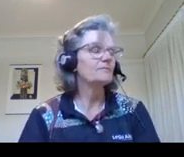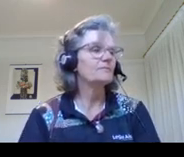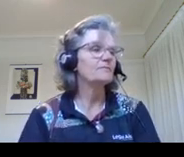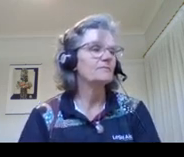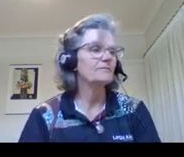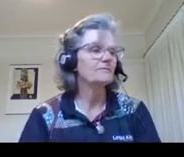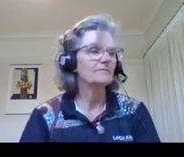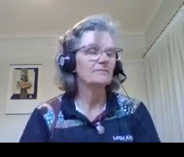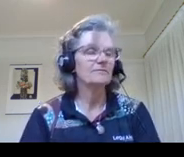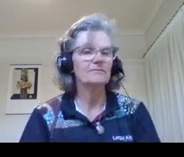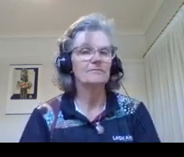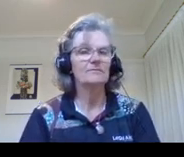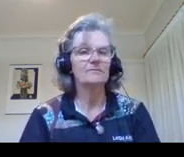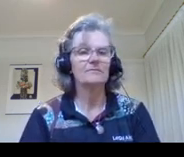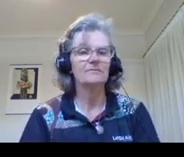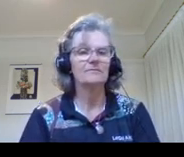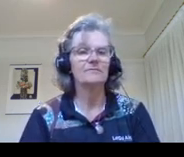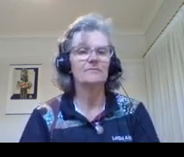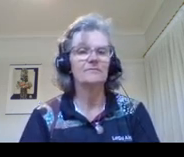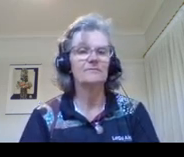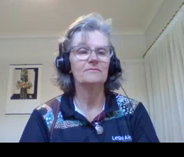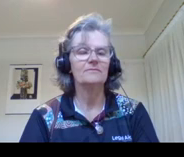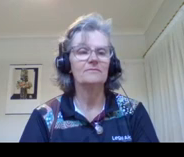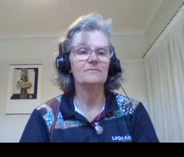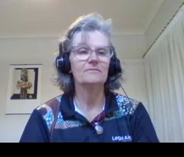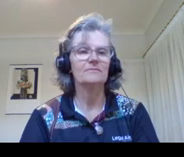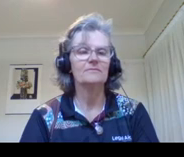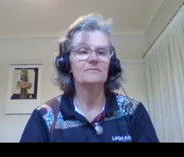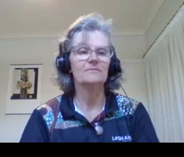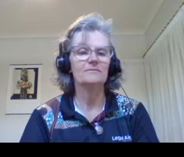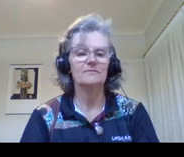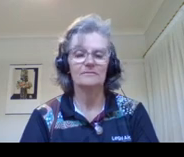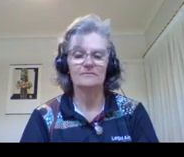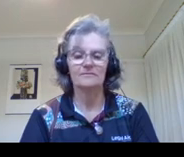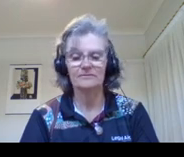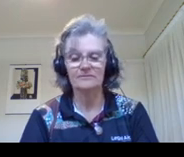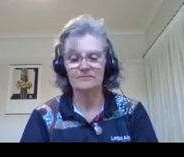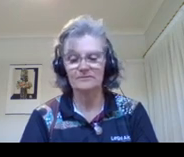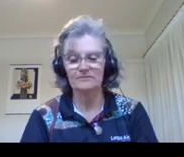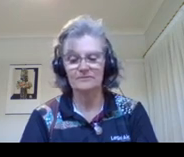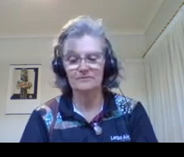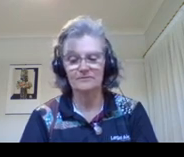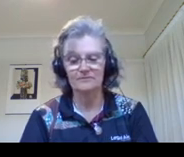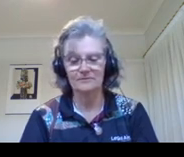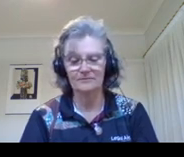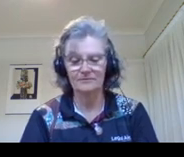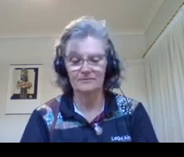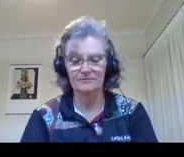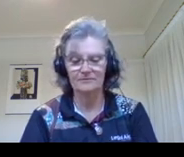Finn had pointed out the spelling the spelling mistake the often the link would have no relation